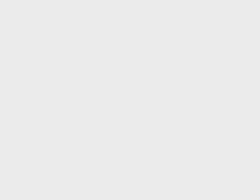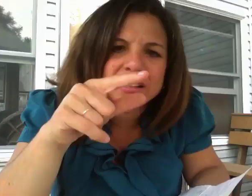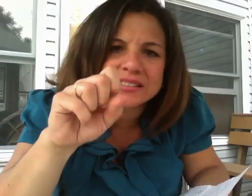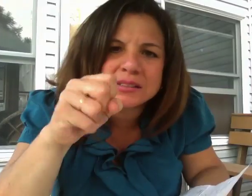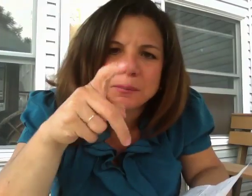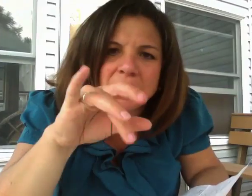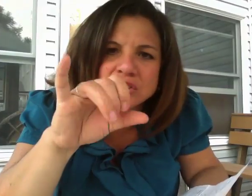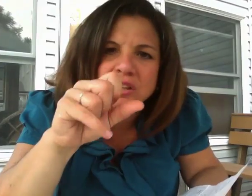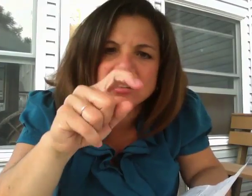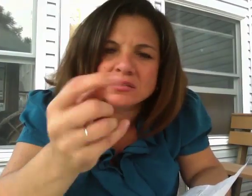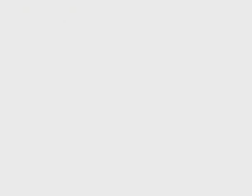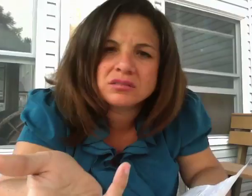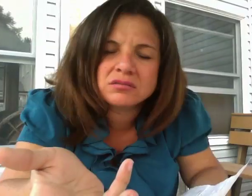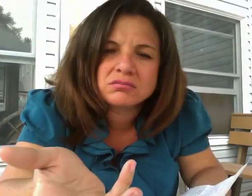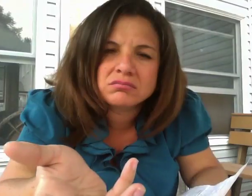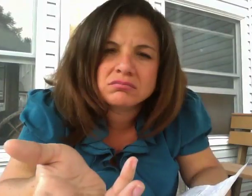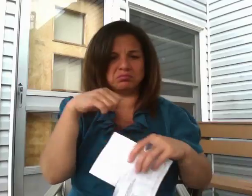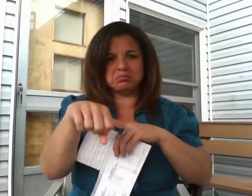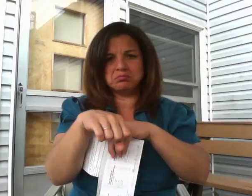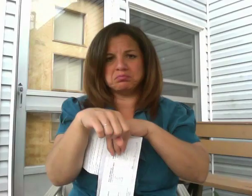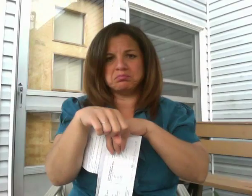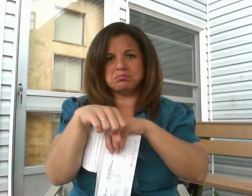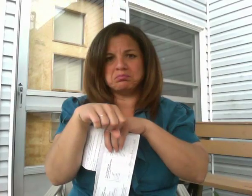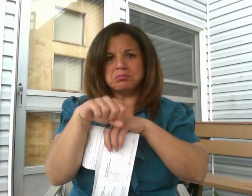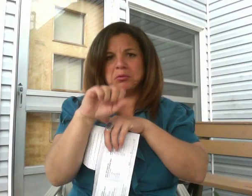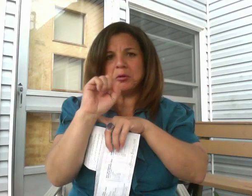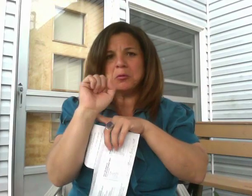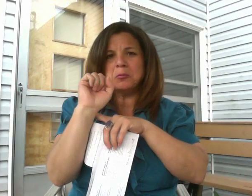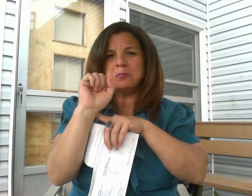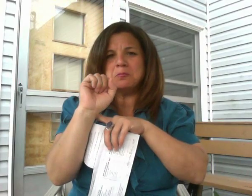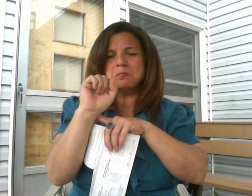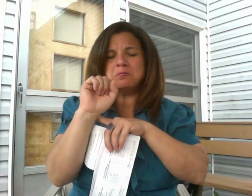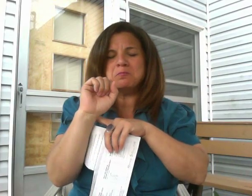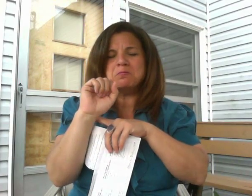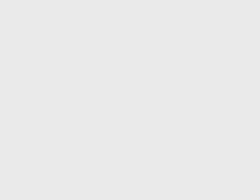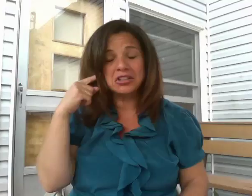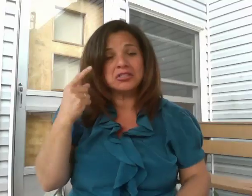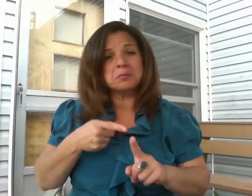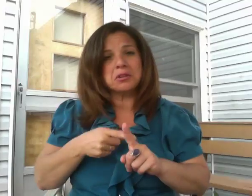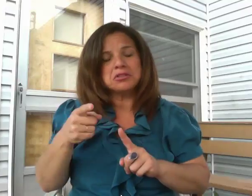Hearing Specialist. It got my head spinning!